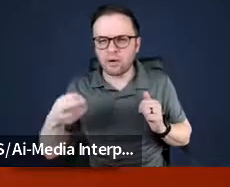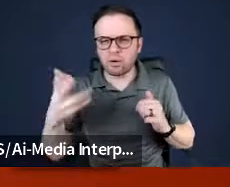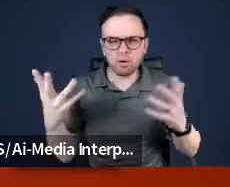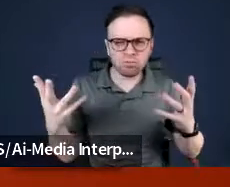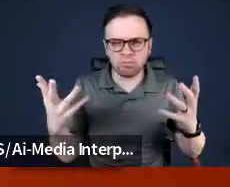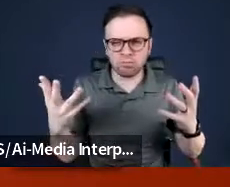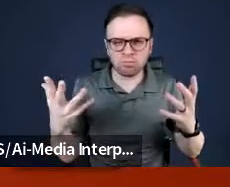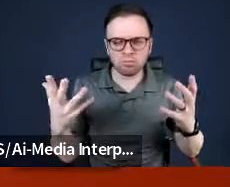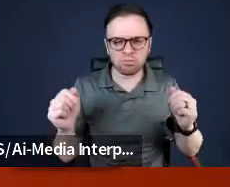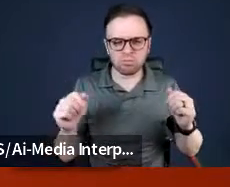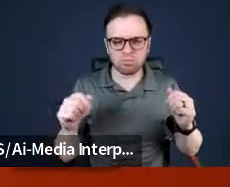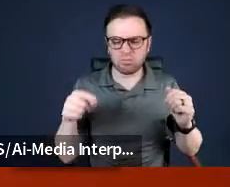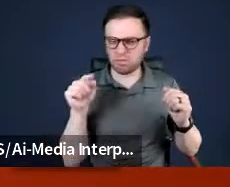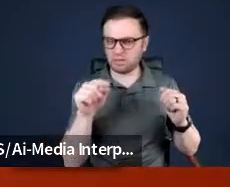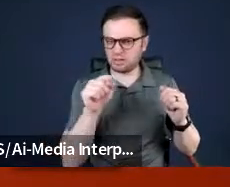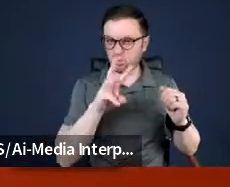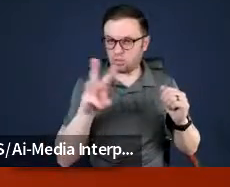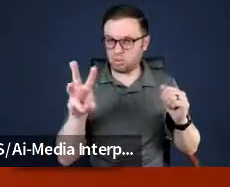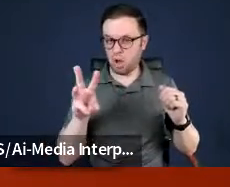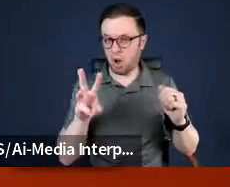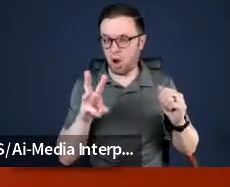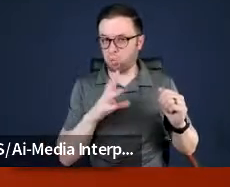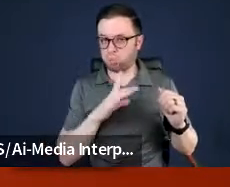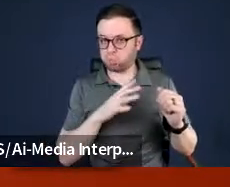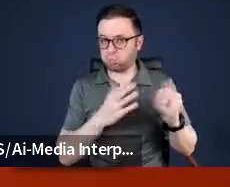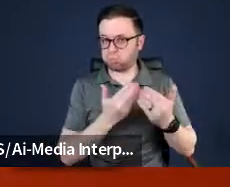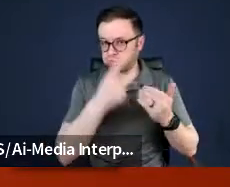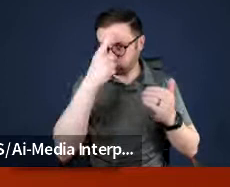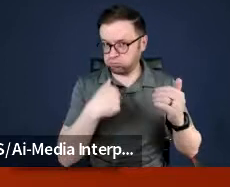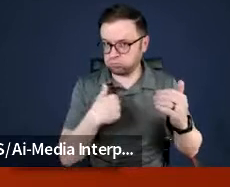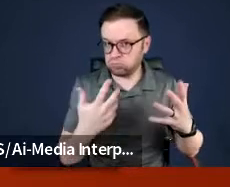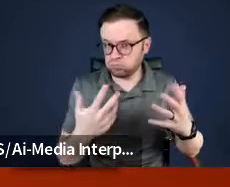be if I was Deaf or hard of hearing,